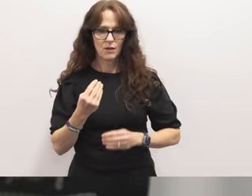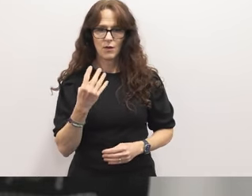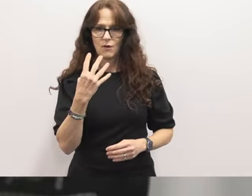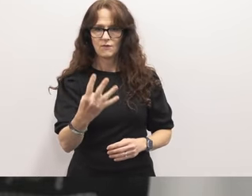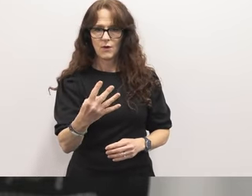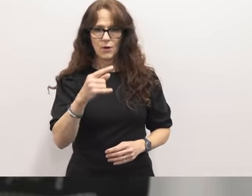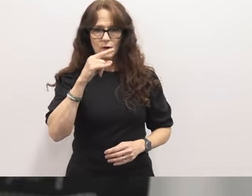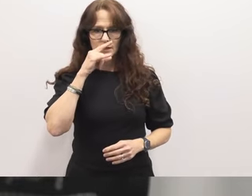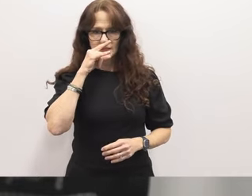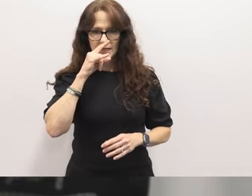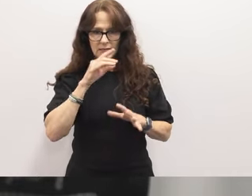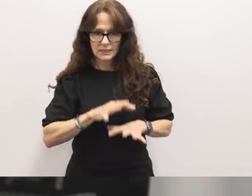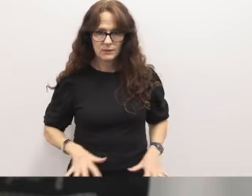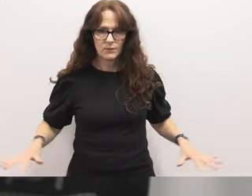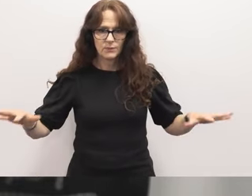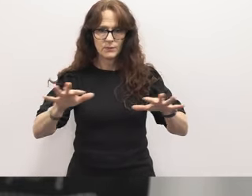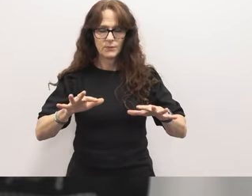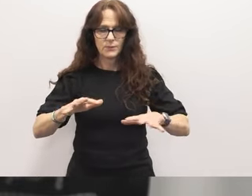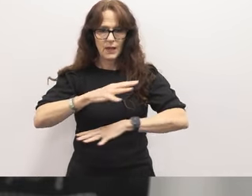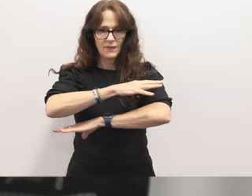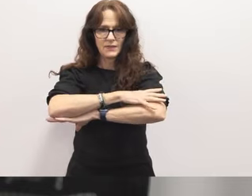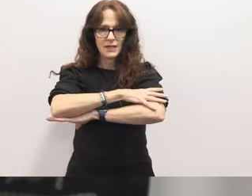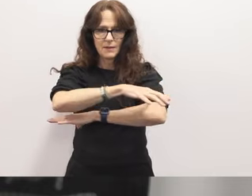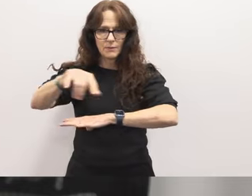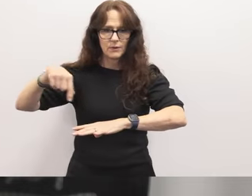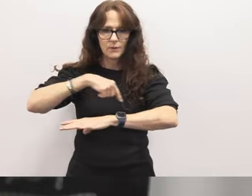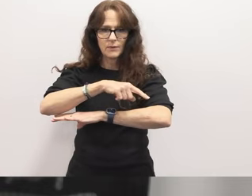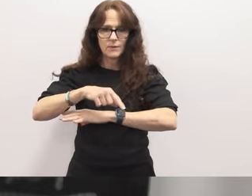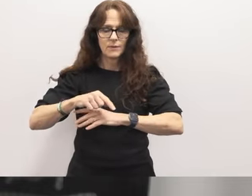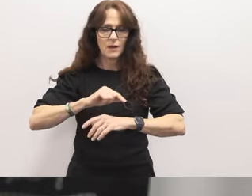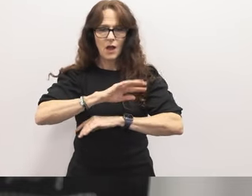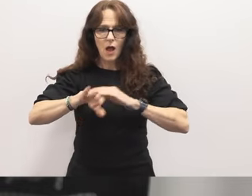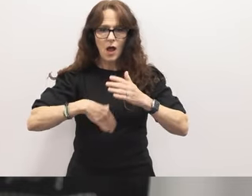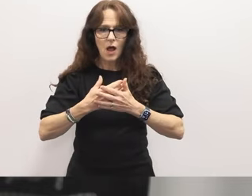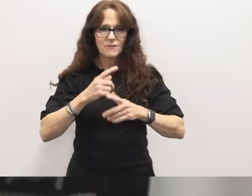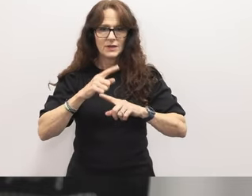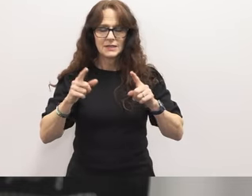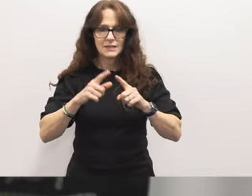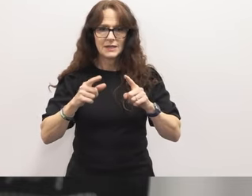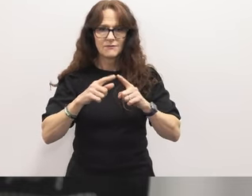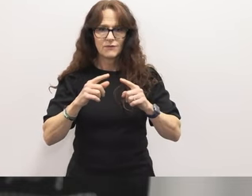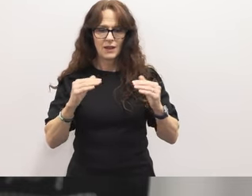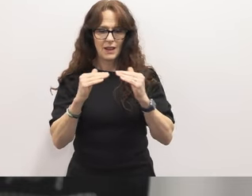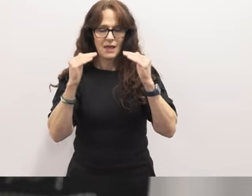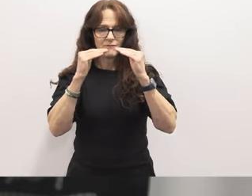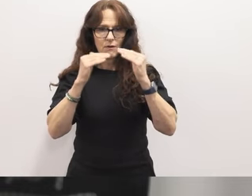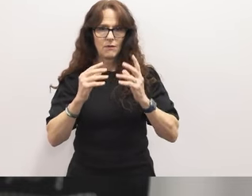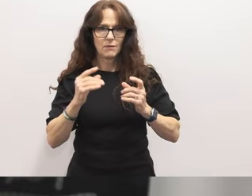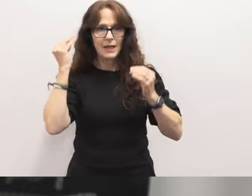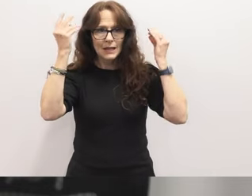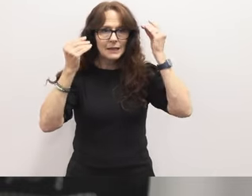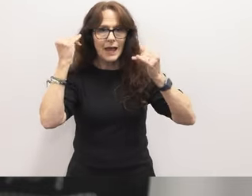if you have four kids at a table or six kids at a table and everyone has a different entry point into that mathematical problem,